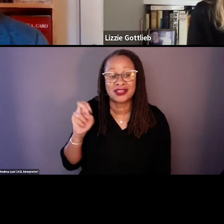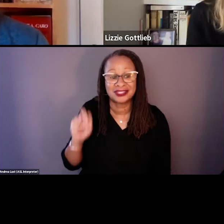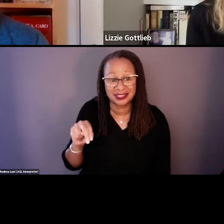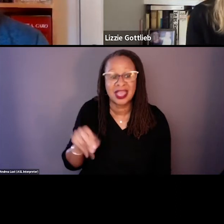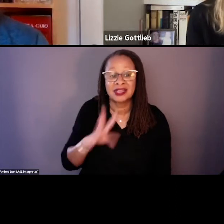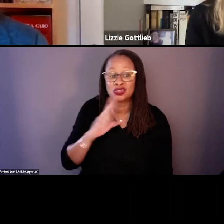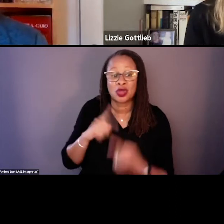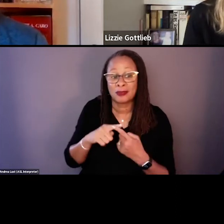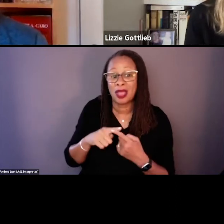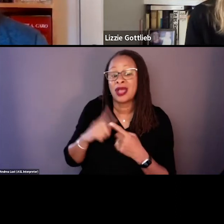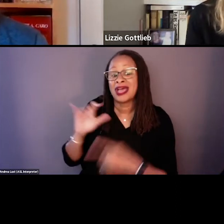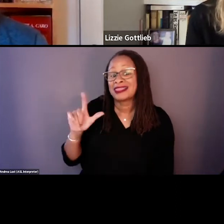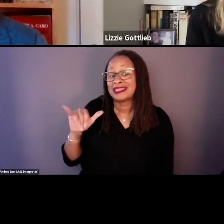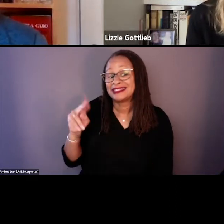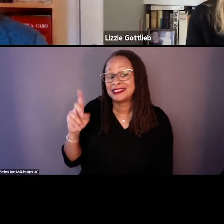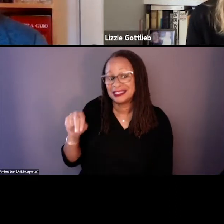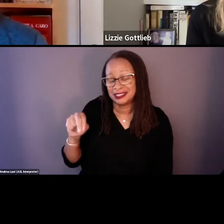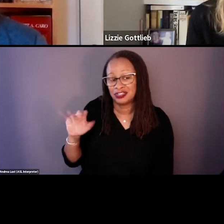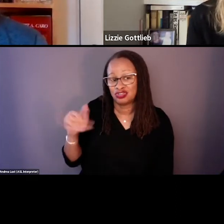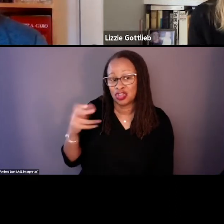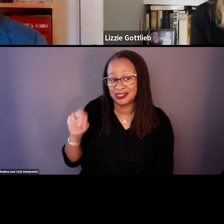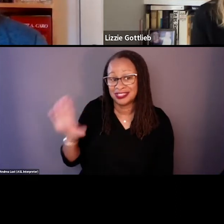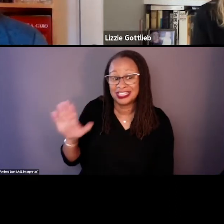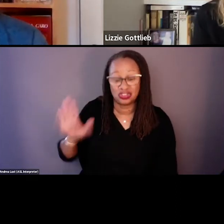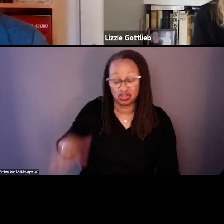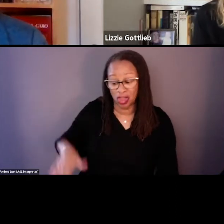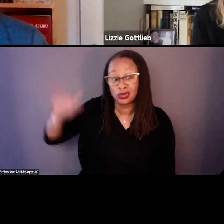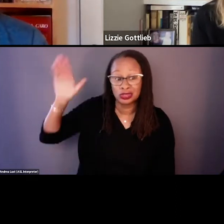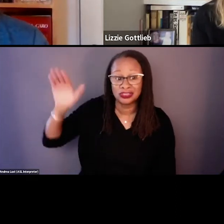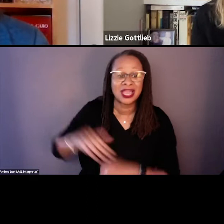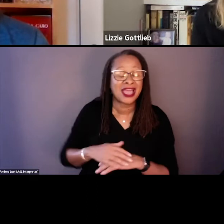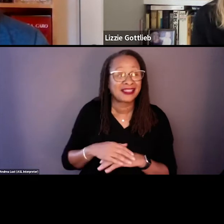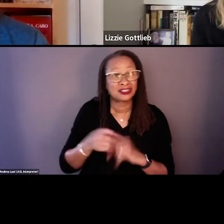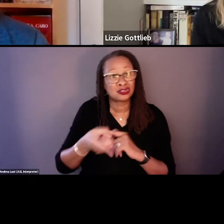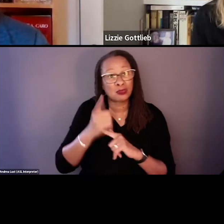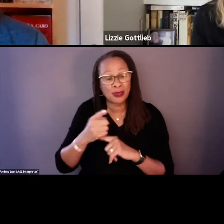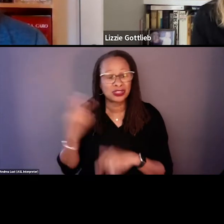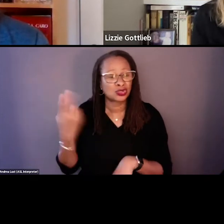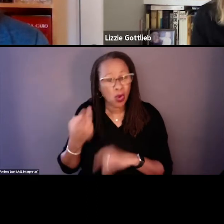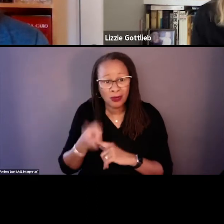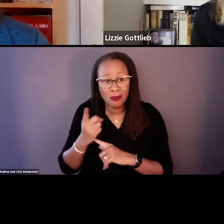to telling him the story of Lyndon Johnson's childhood. You know, it was a magical moment where we sat there in this historic house